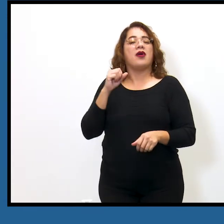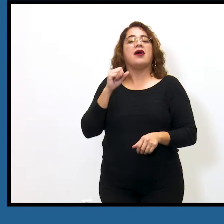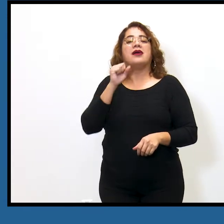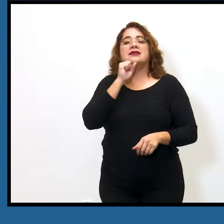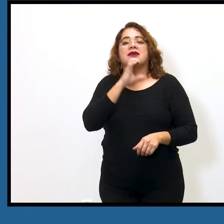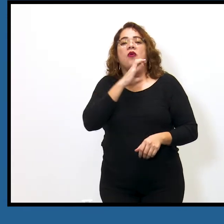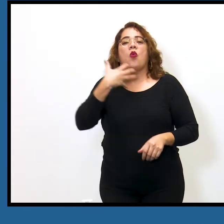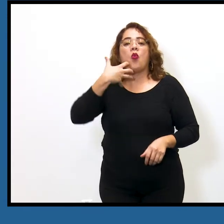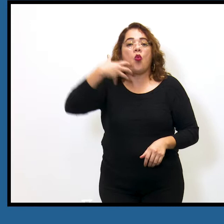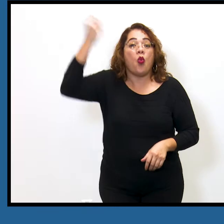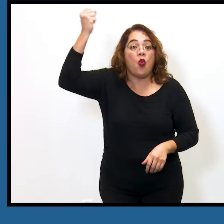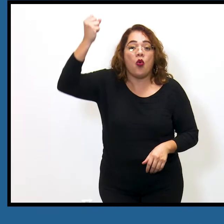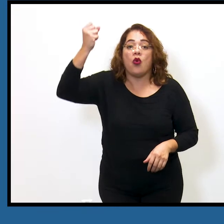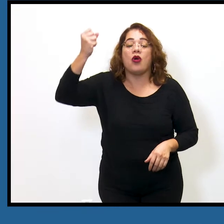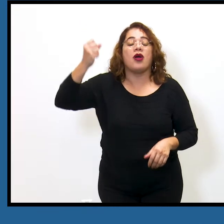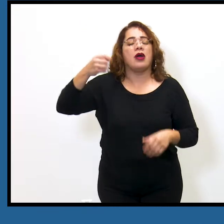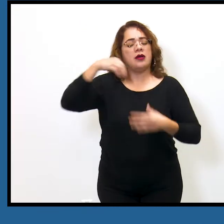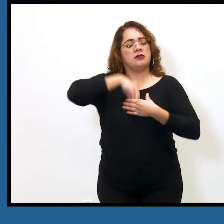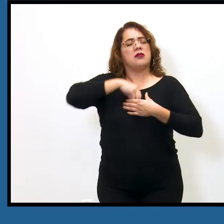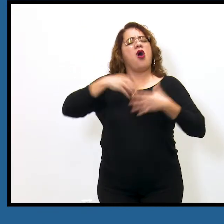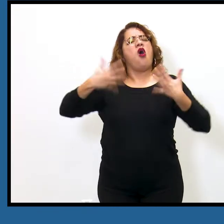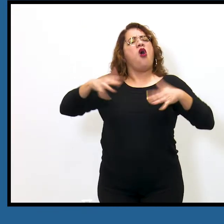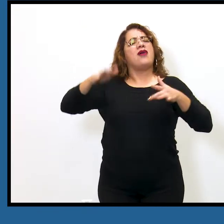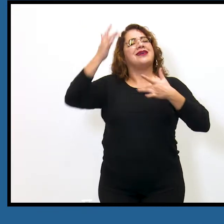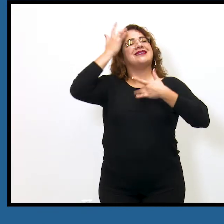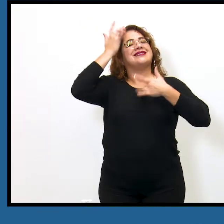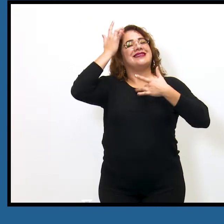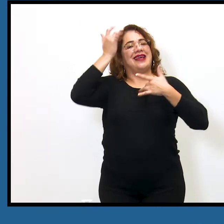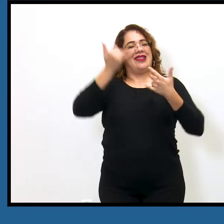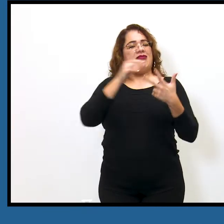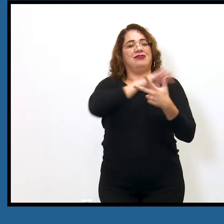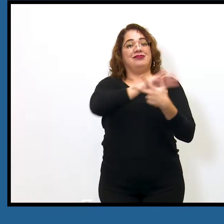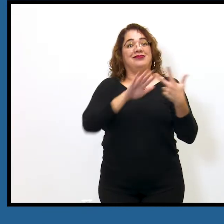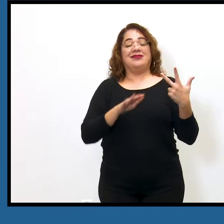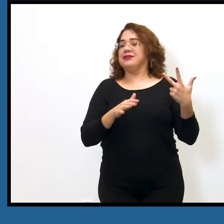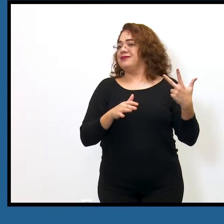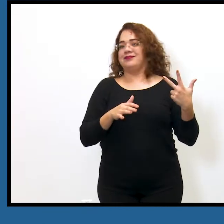health conditioning. Look at the cases confirmed between the ages of 20 to 29.